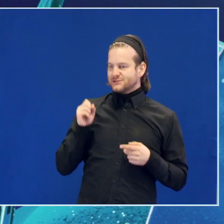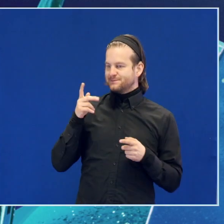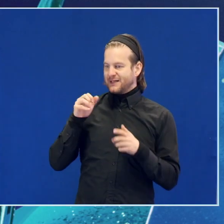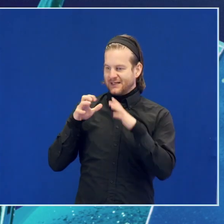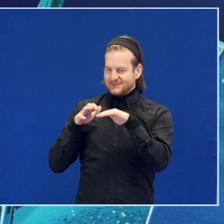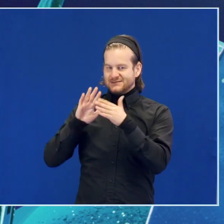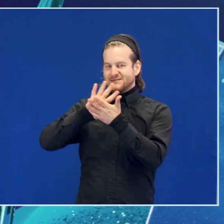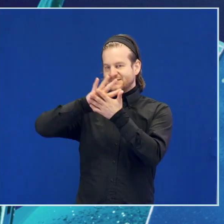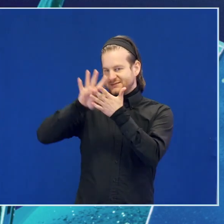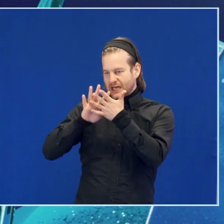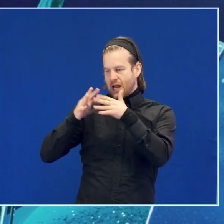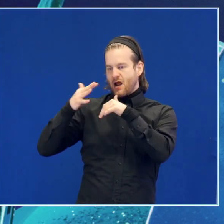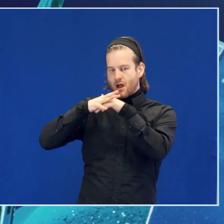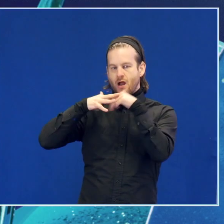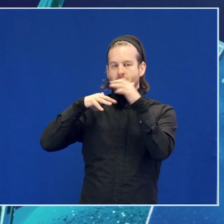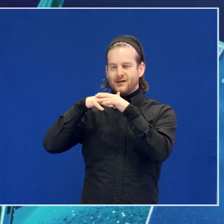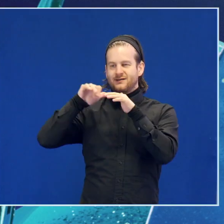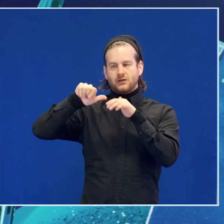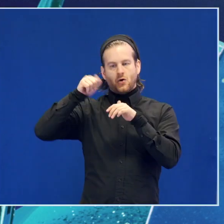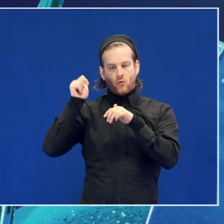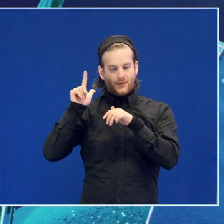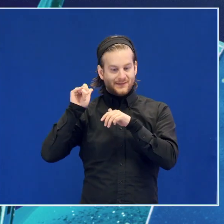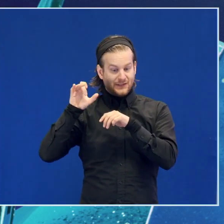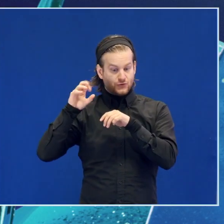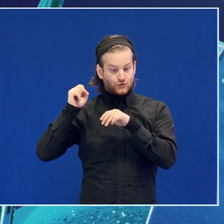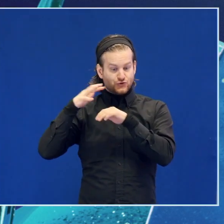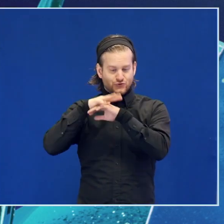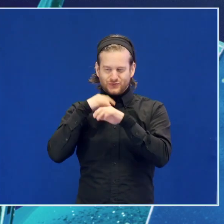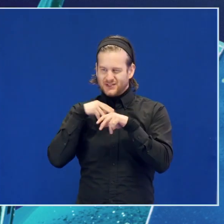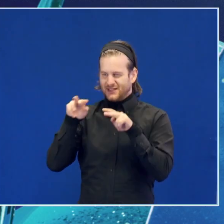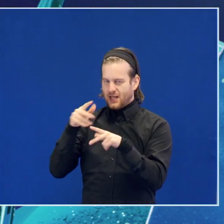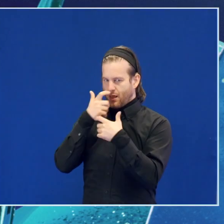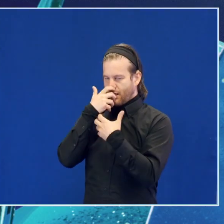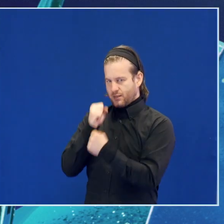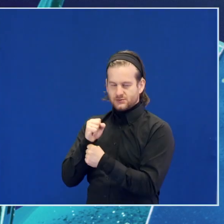So, Sarah, I would love it if you could really talk